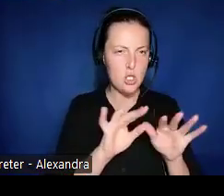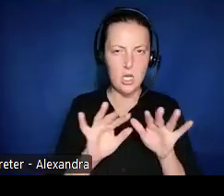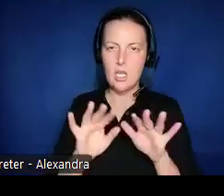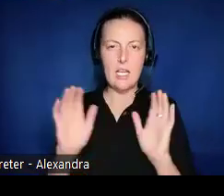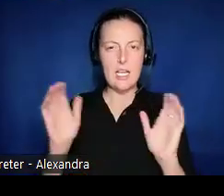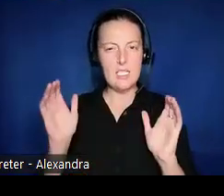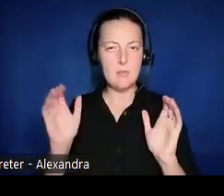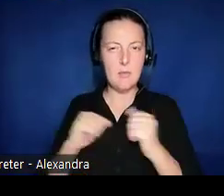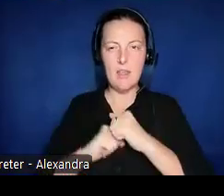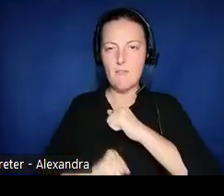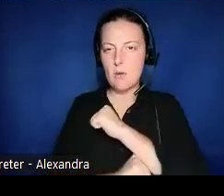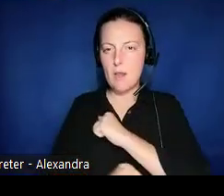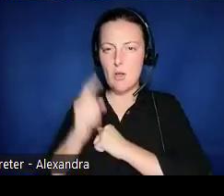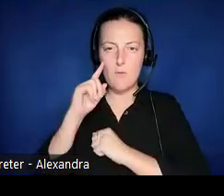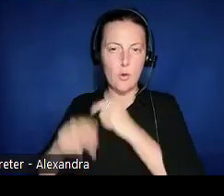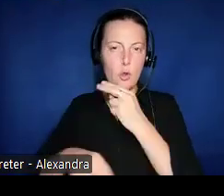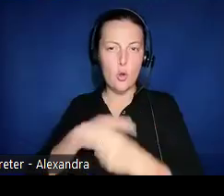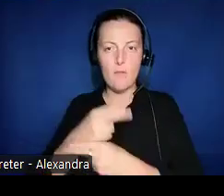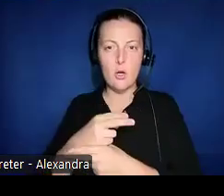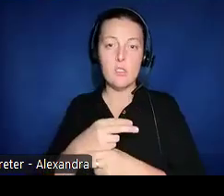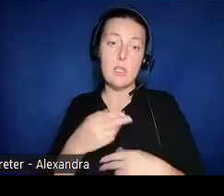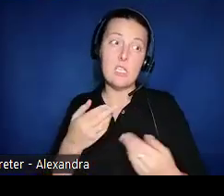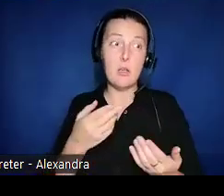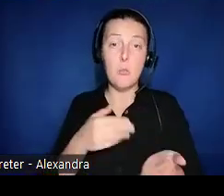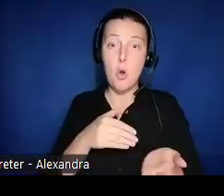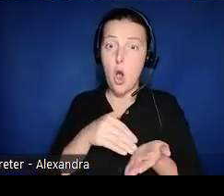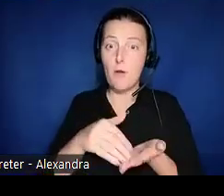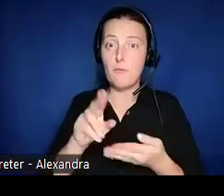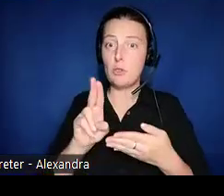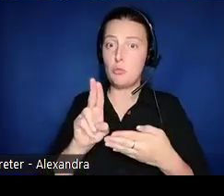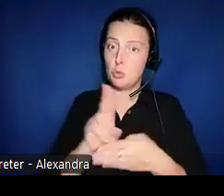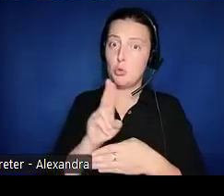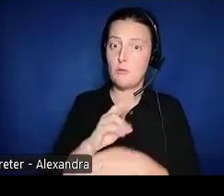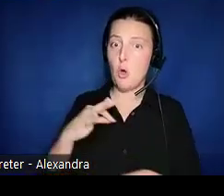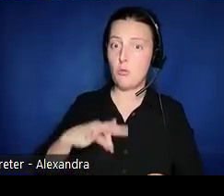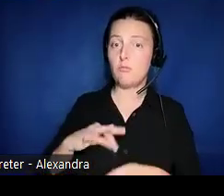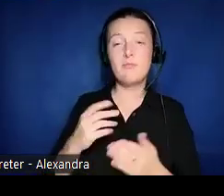is often useful and sometimes even spiritual. So for example, one of the things that we don't talk